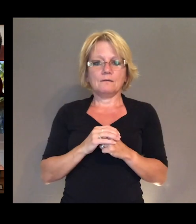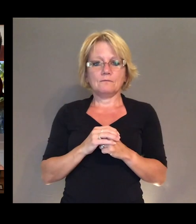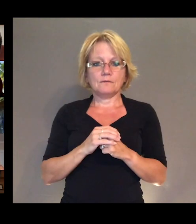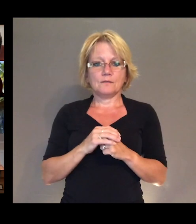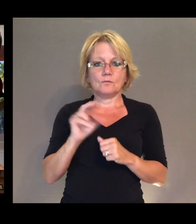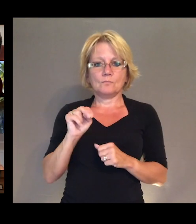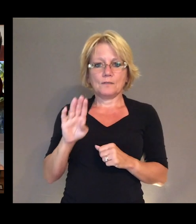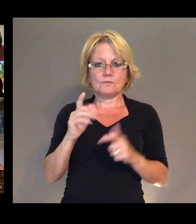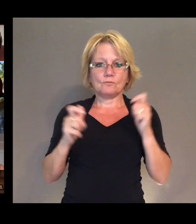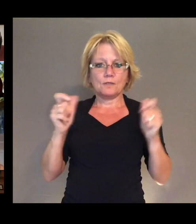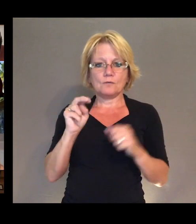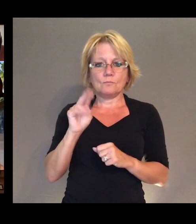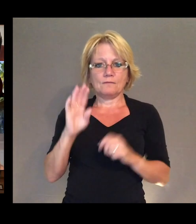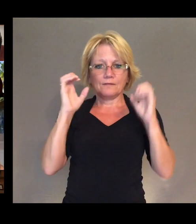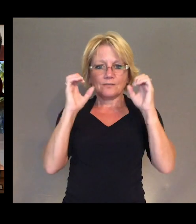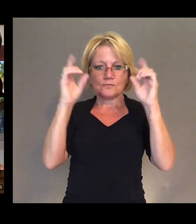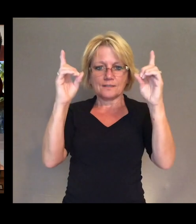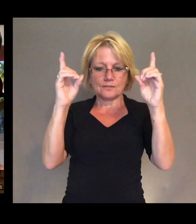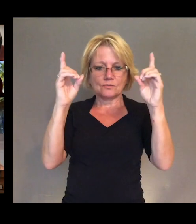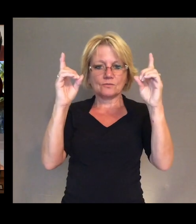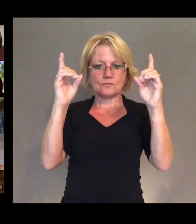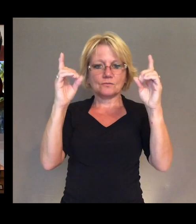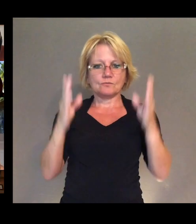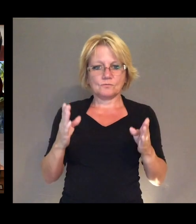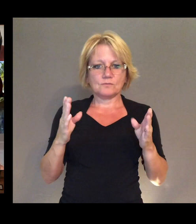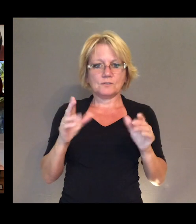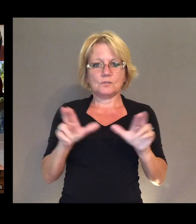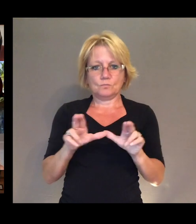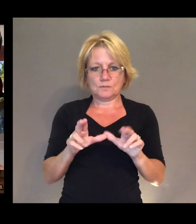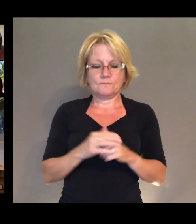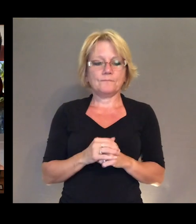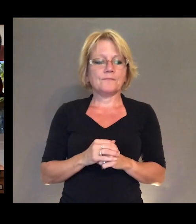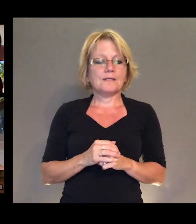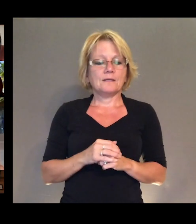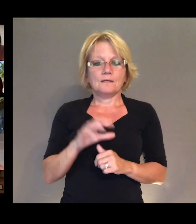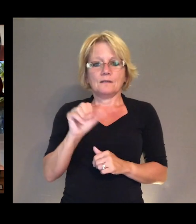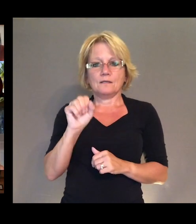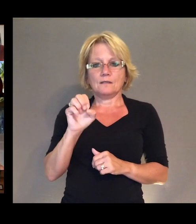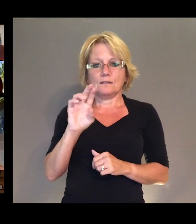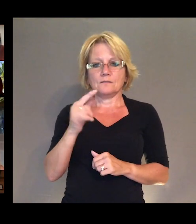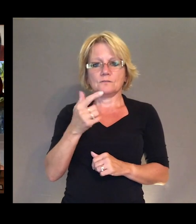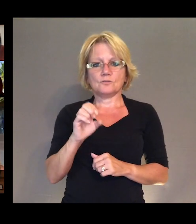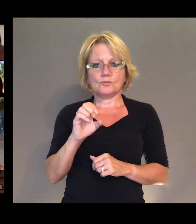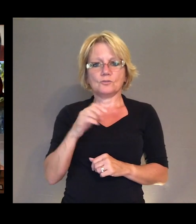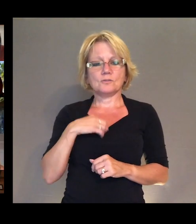Great New Bedford Education union sorry. So Serge my question for you and welcome is,